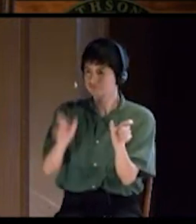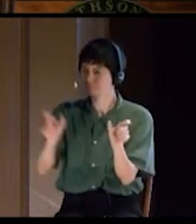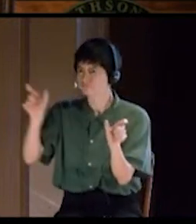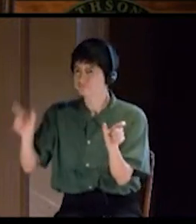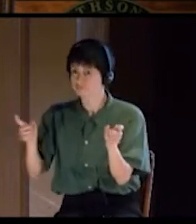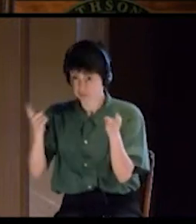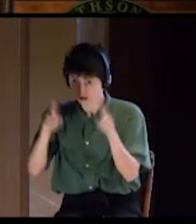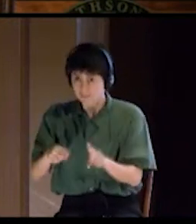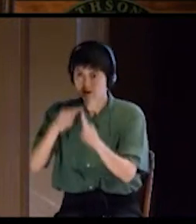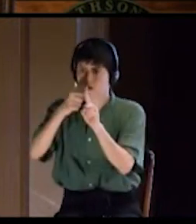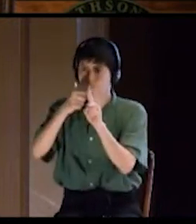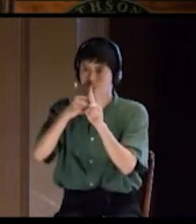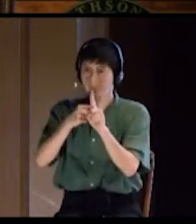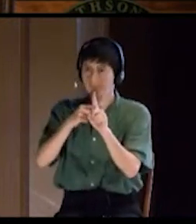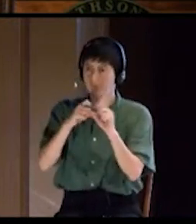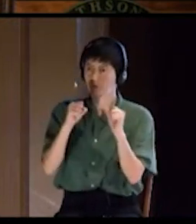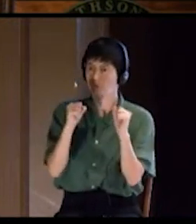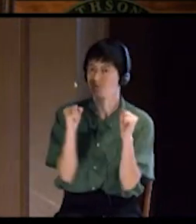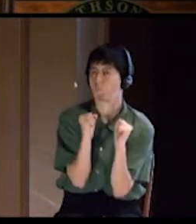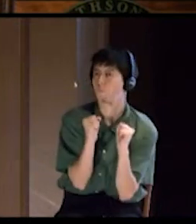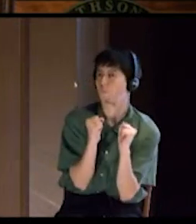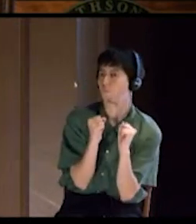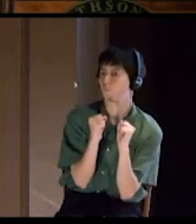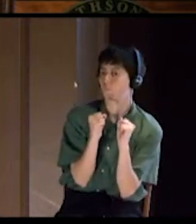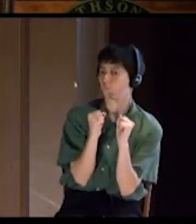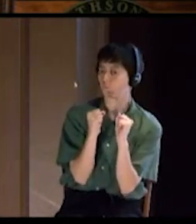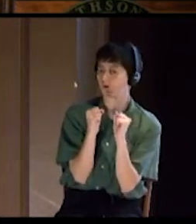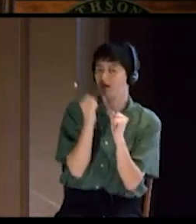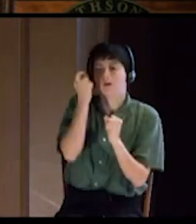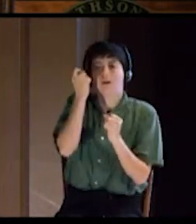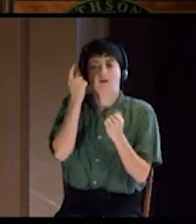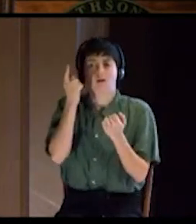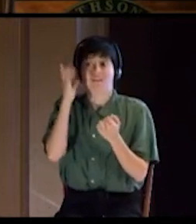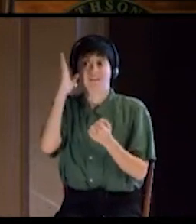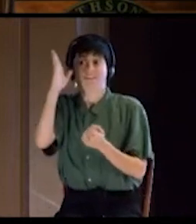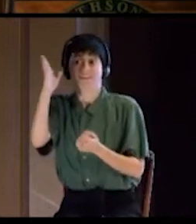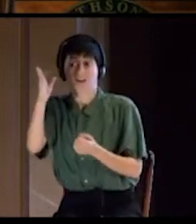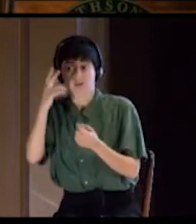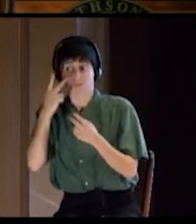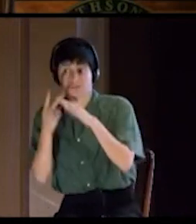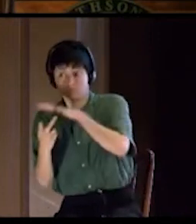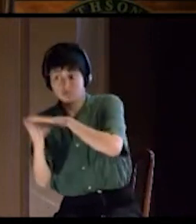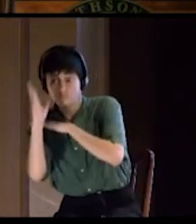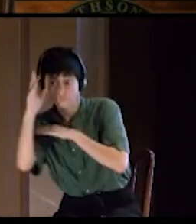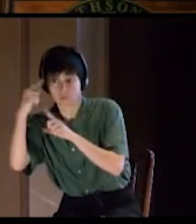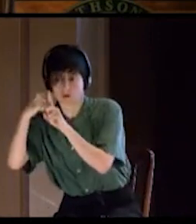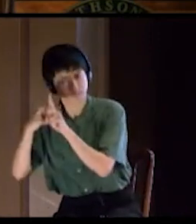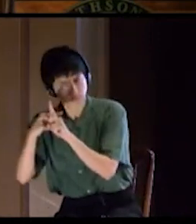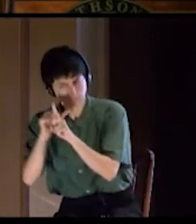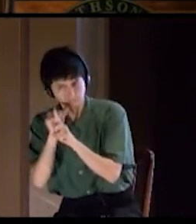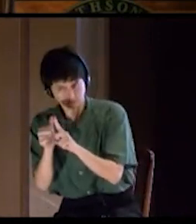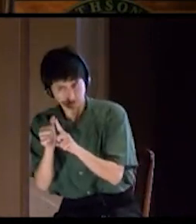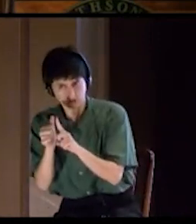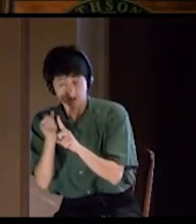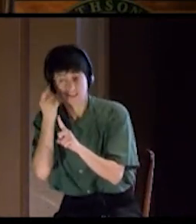And while cooling isn't what is predicted to happen, this rapid change in temperature is. And so we can understand how animals deal